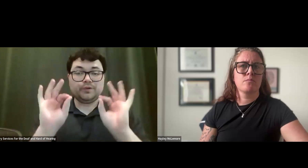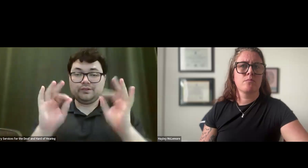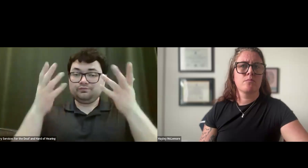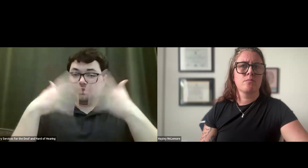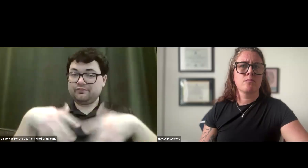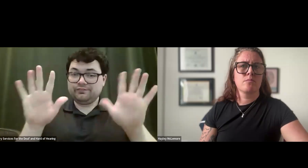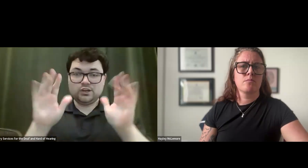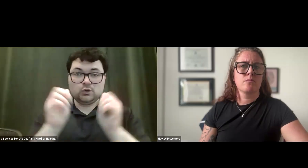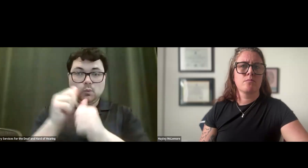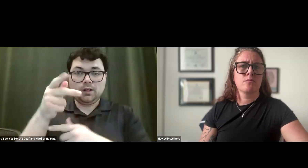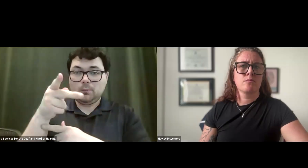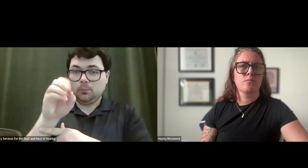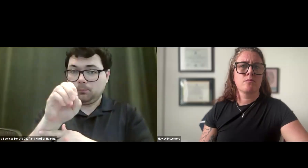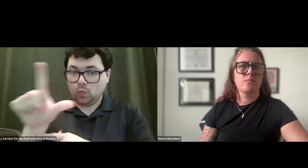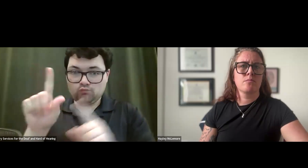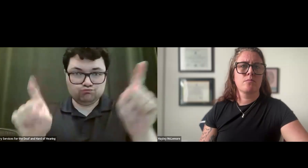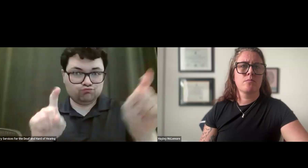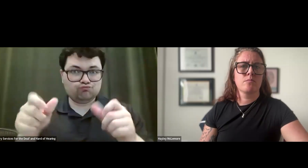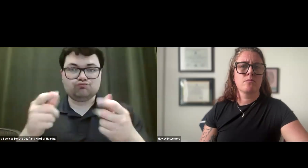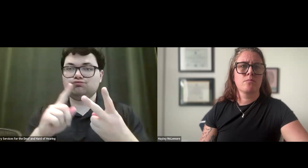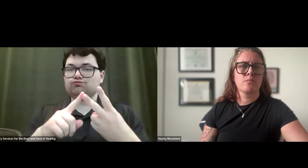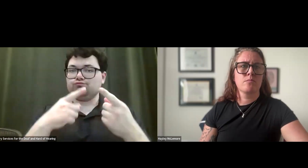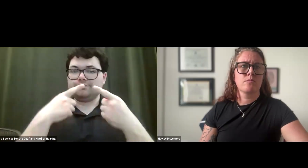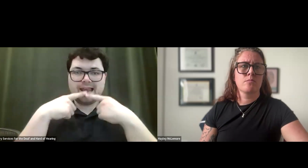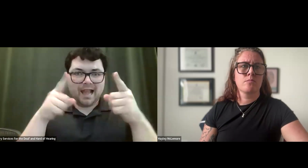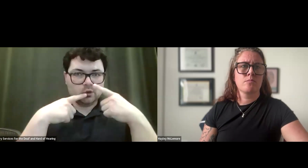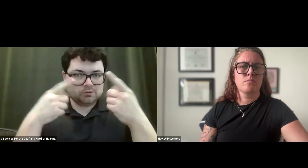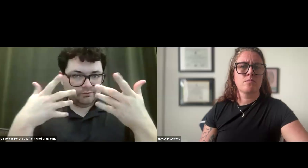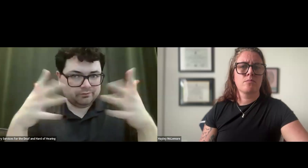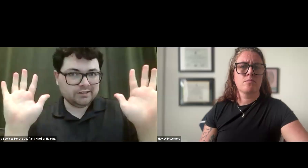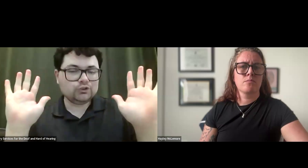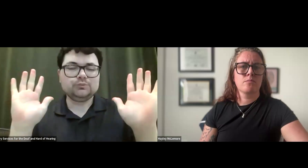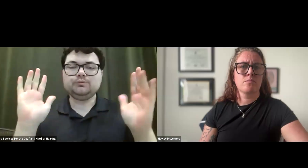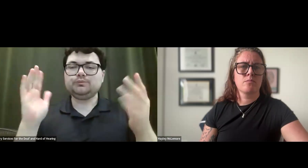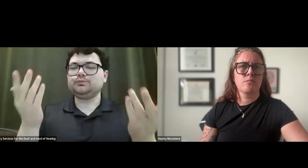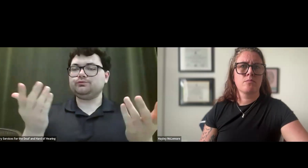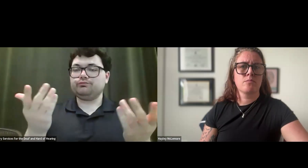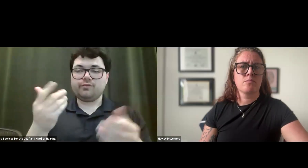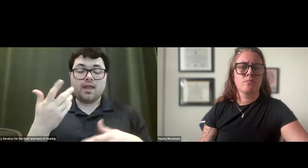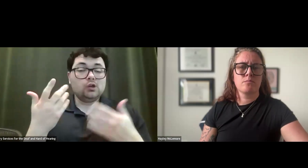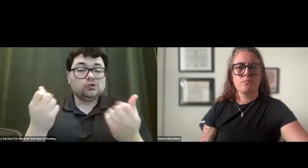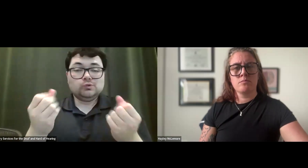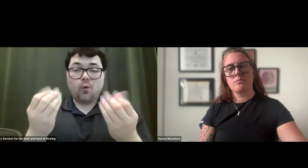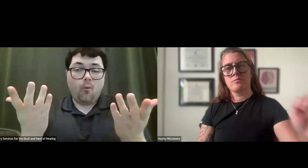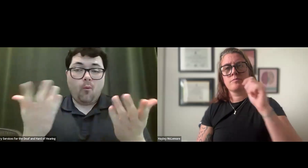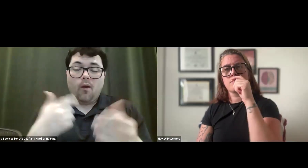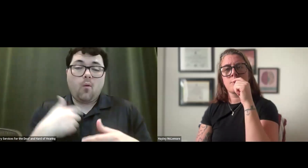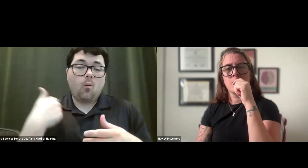[Interpreter for Daniel] All right, wonderful. Well, that concludes today's meeting. We've done the poll and our announcements.